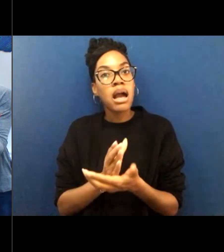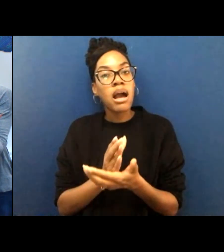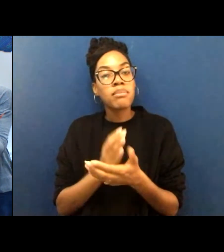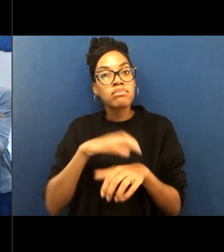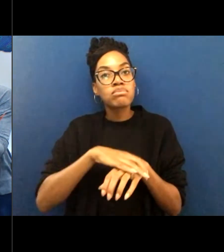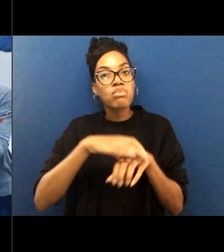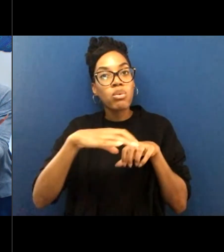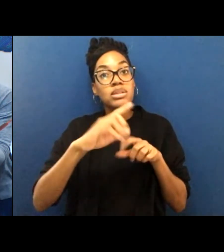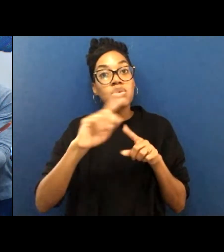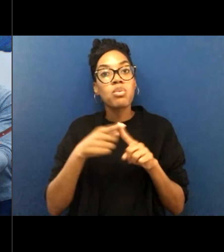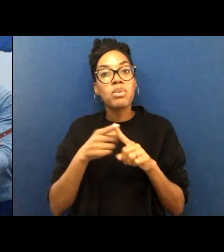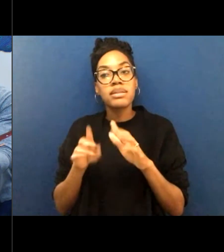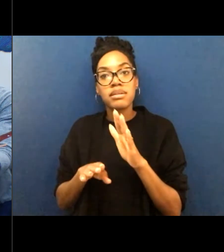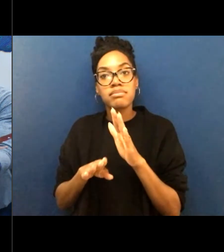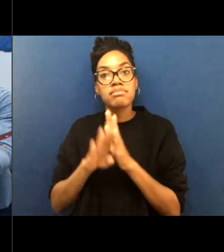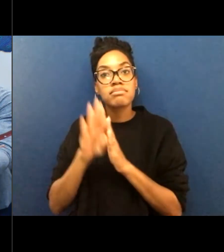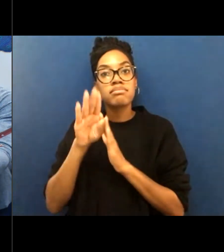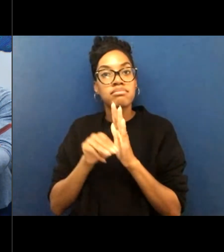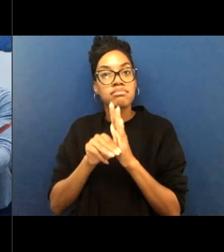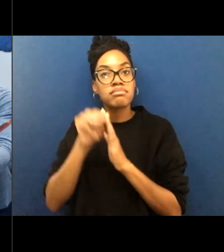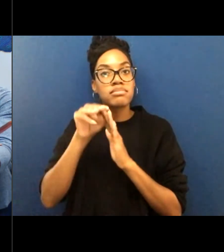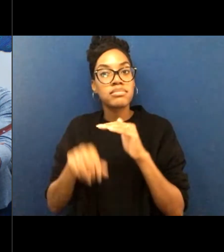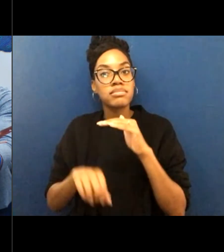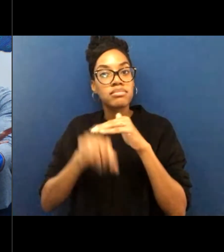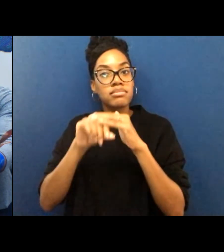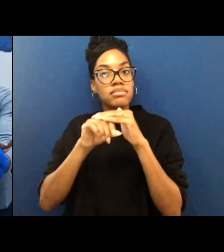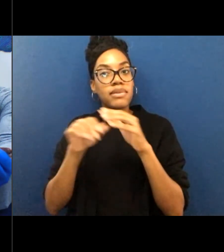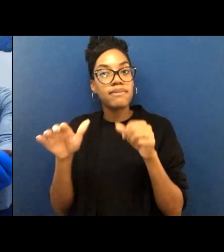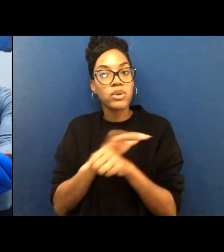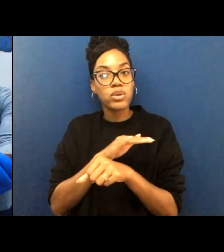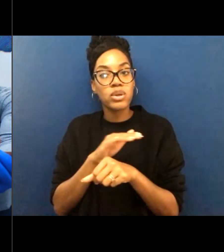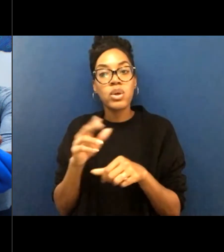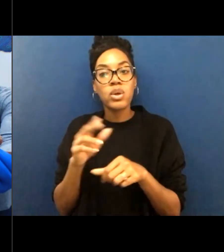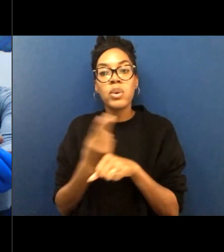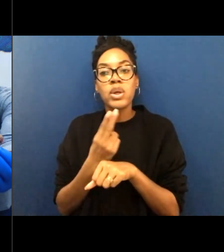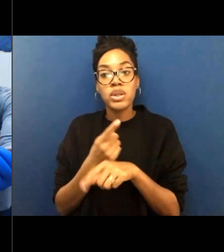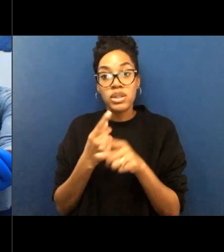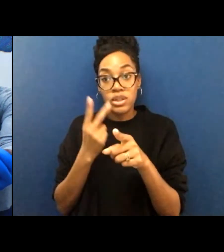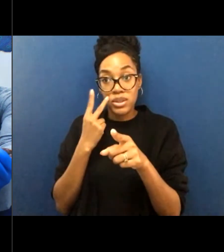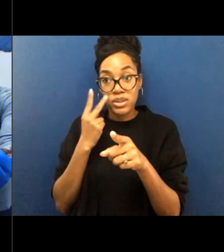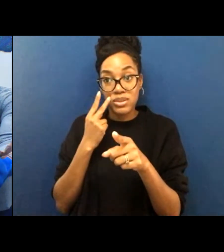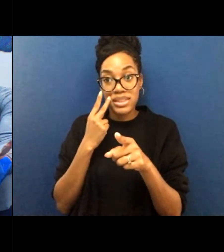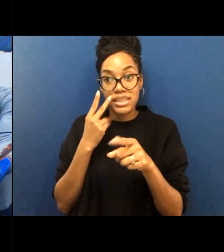So that's why we can use things like these. And you can see he's got a bunch of barnacles on his shell.